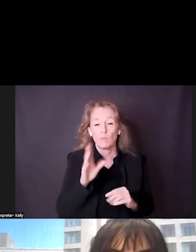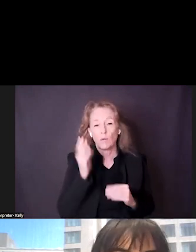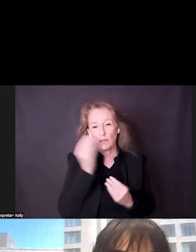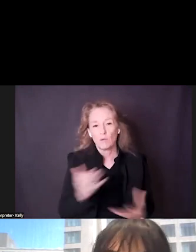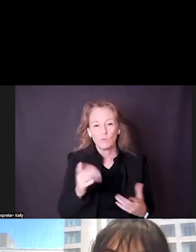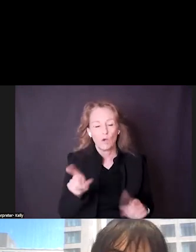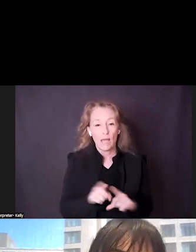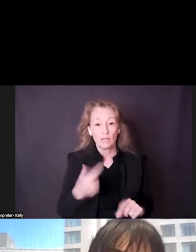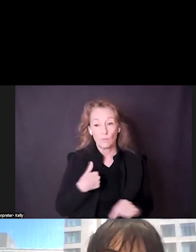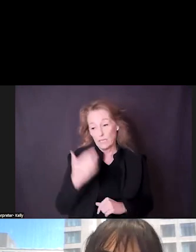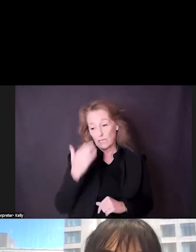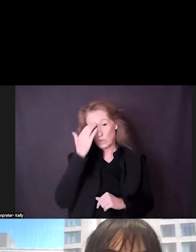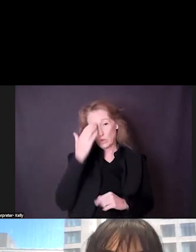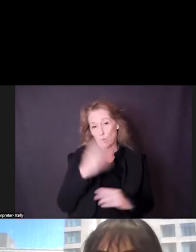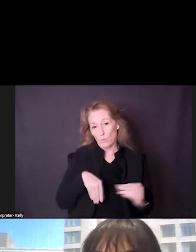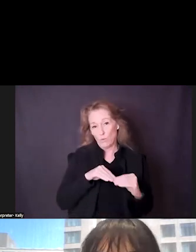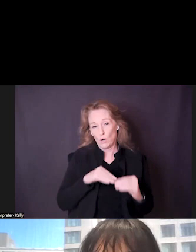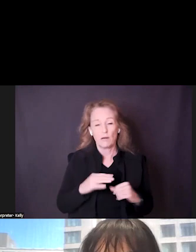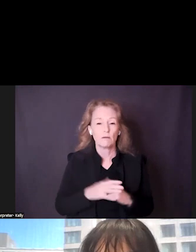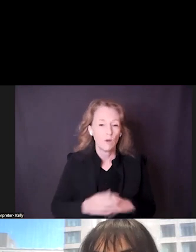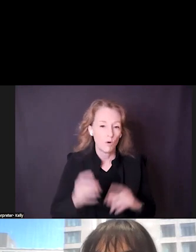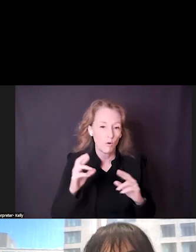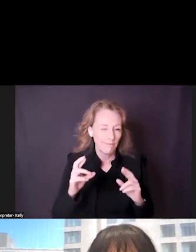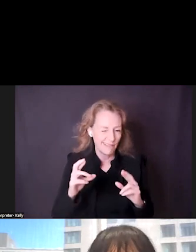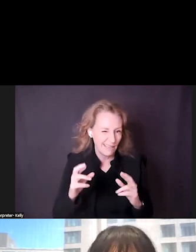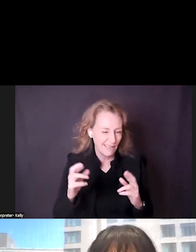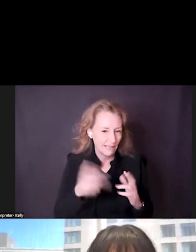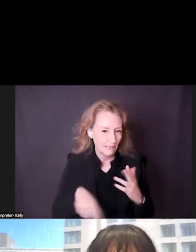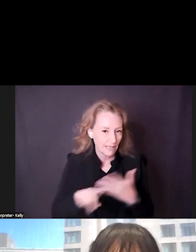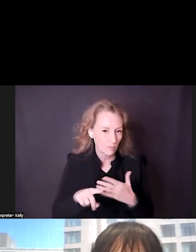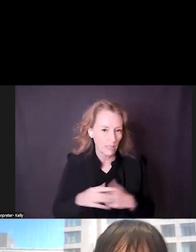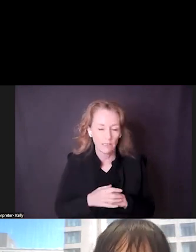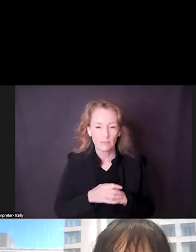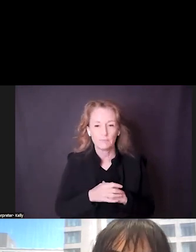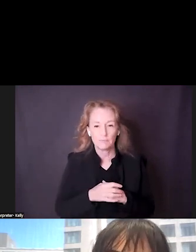HOPEFULLY, WE WILL SEE MORE NEXT WEEK. DEFINITELY KNOW A LITTLE BIT MORE NEXT WEEK.